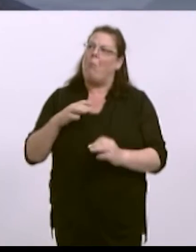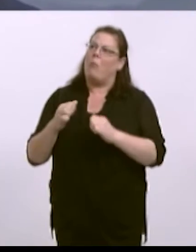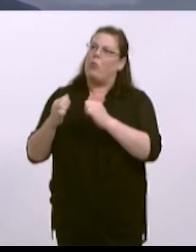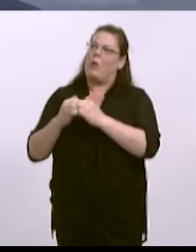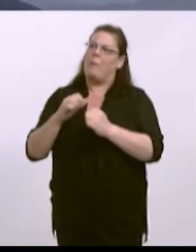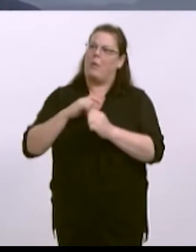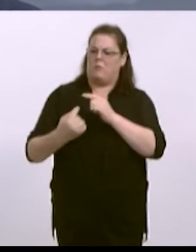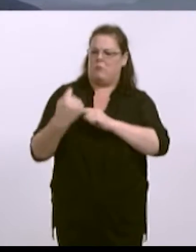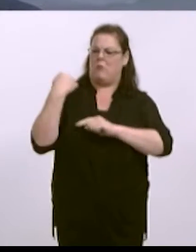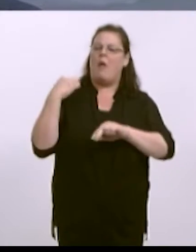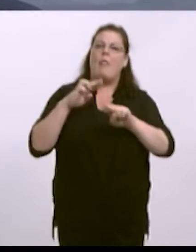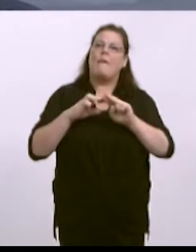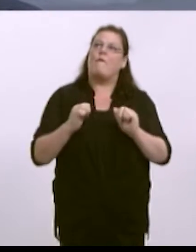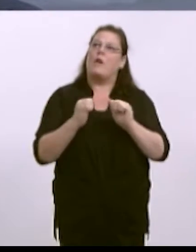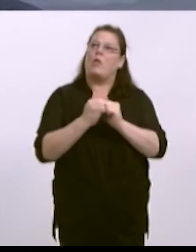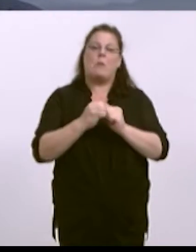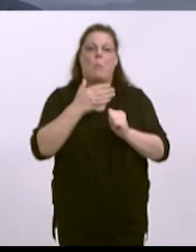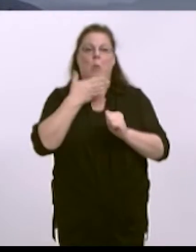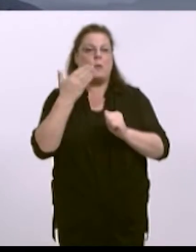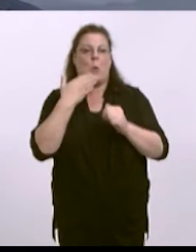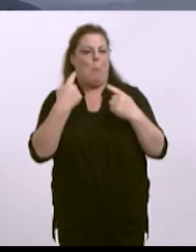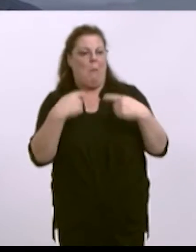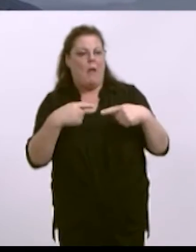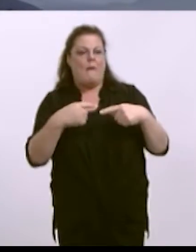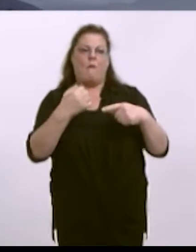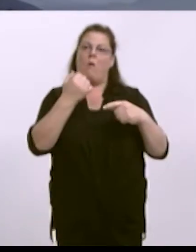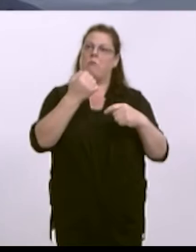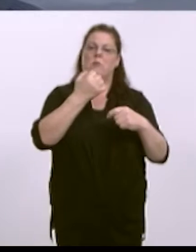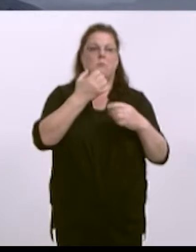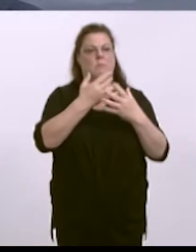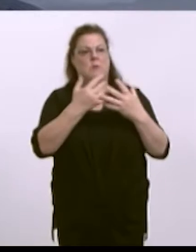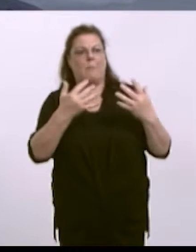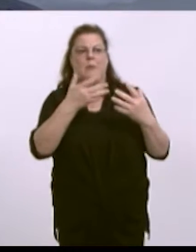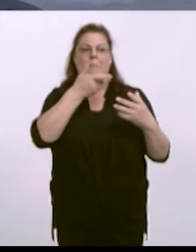awarded, there was no provision for a growth in passenger numbers, and there was no capacity